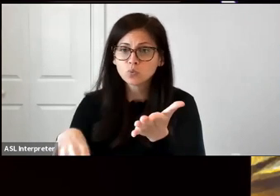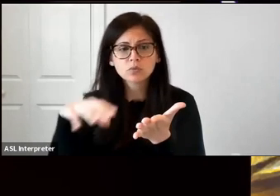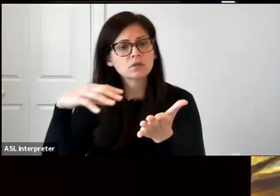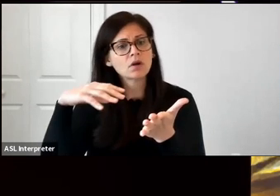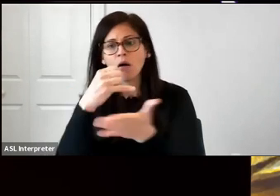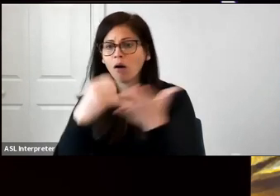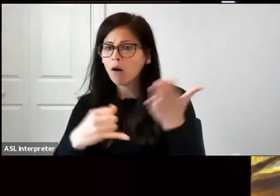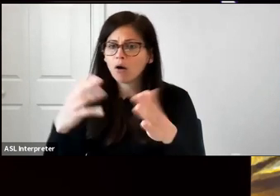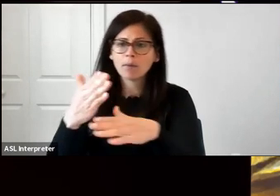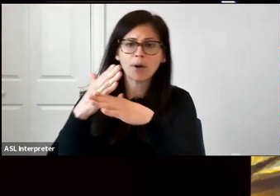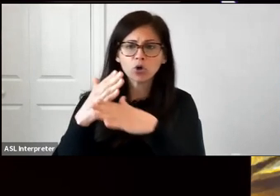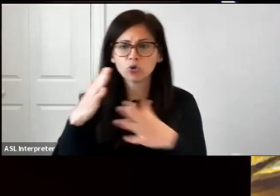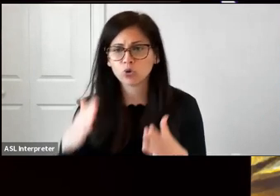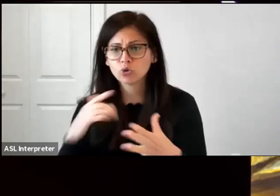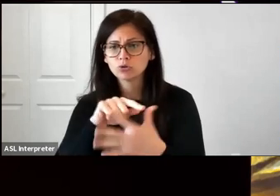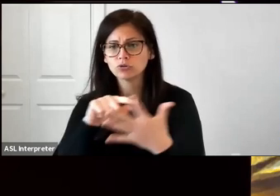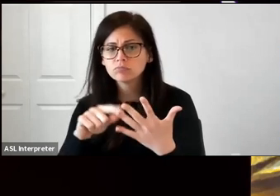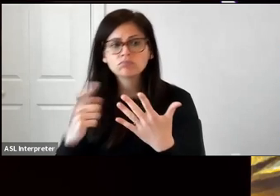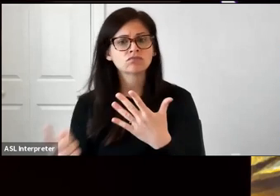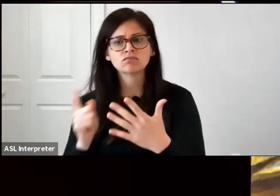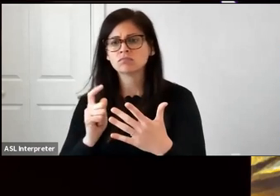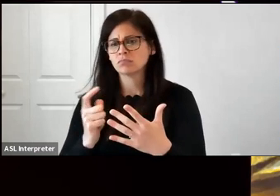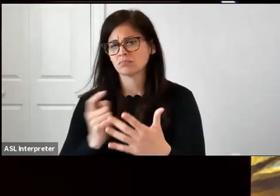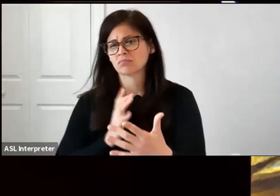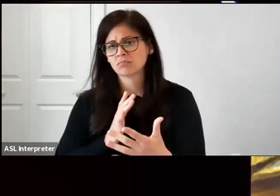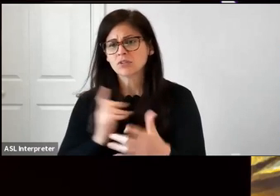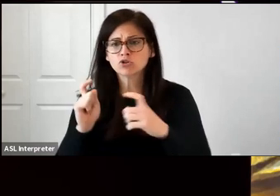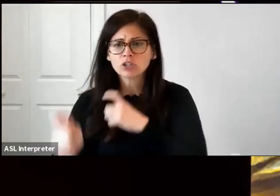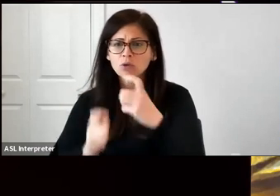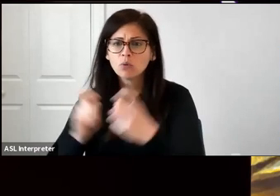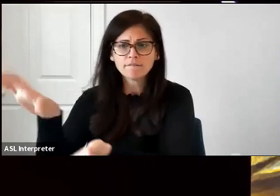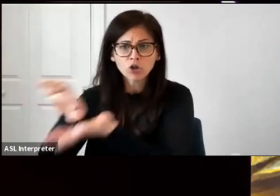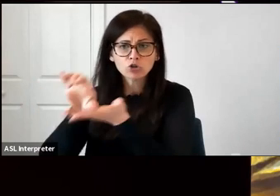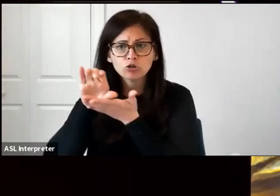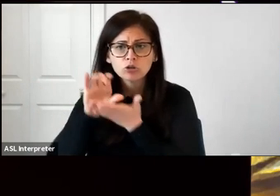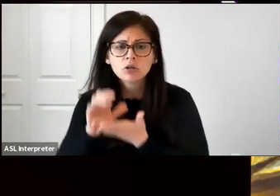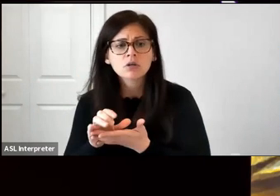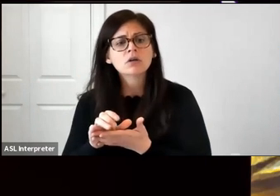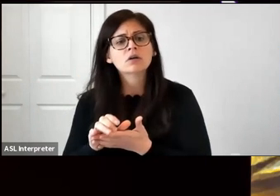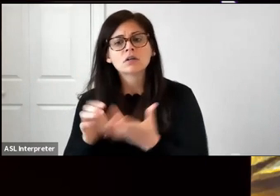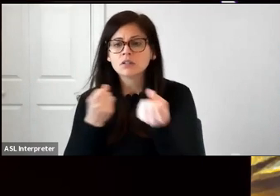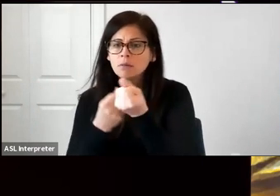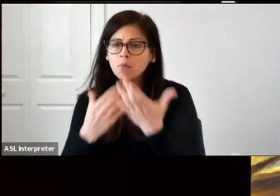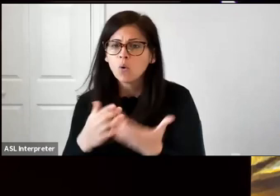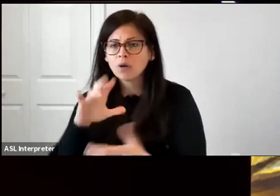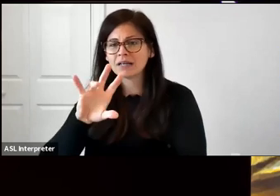partners, our generous funders and supporters, our Seven Hills Foundation family,